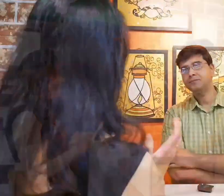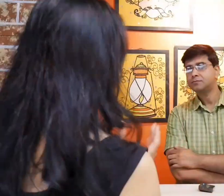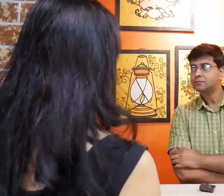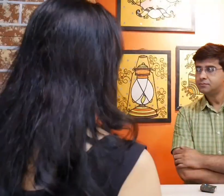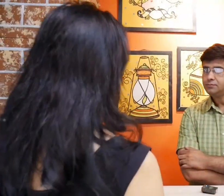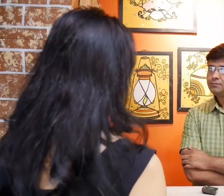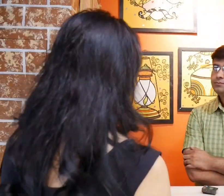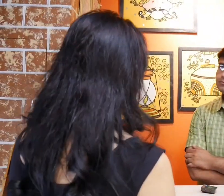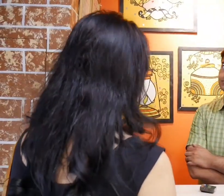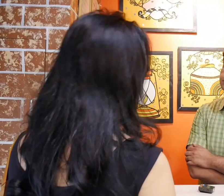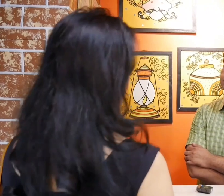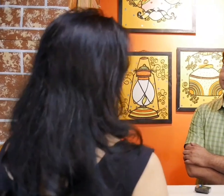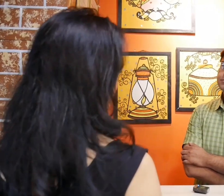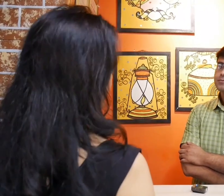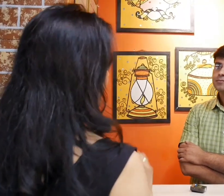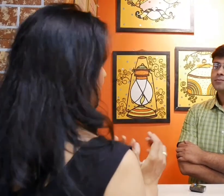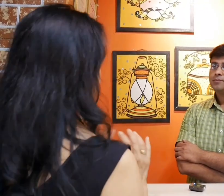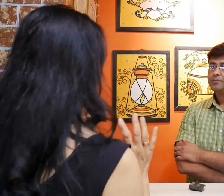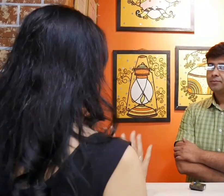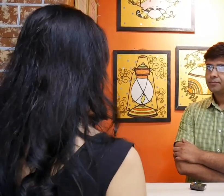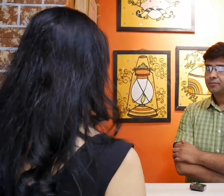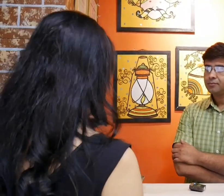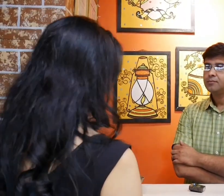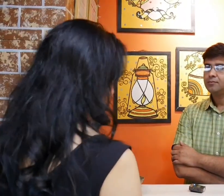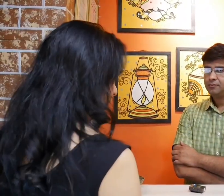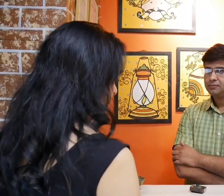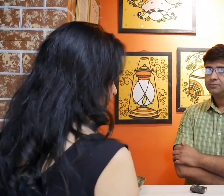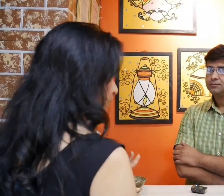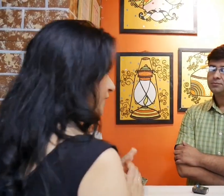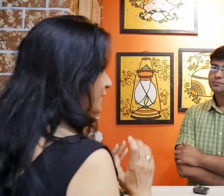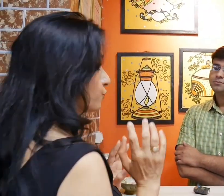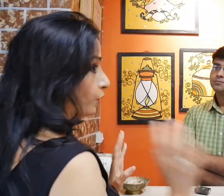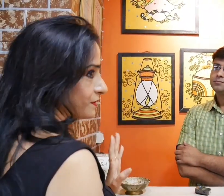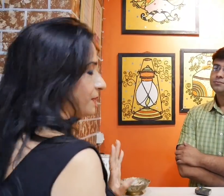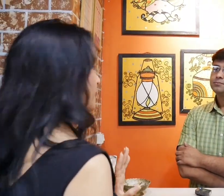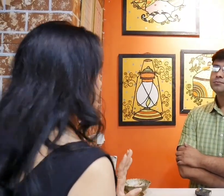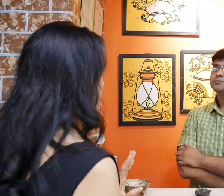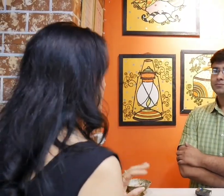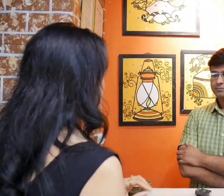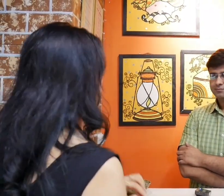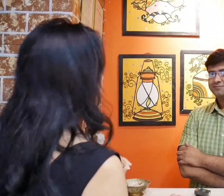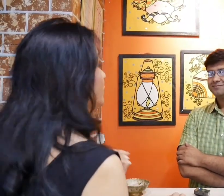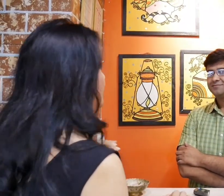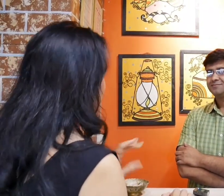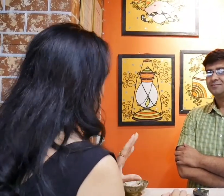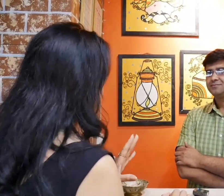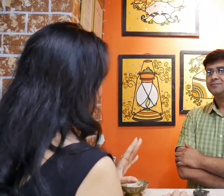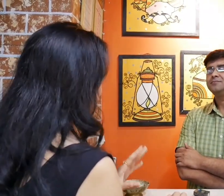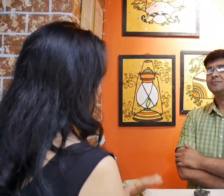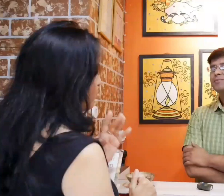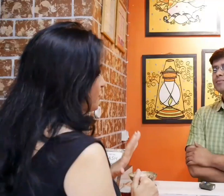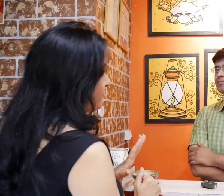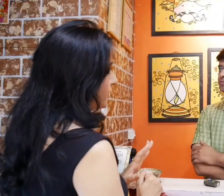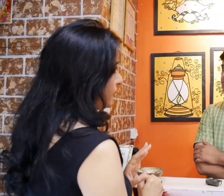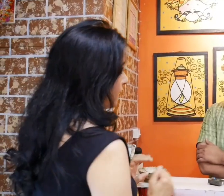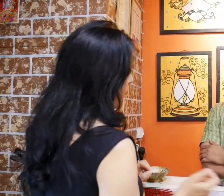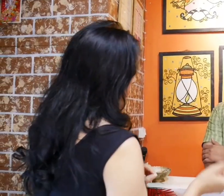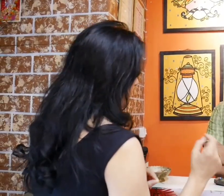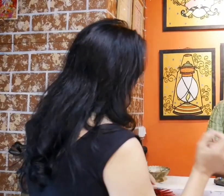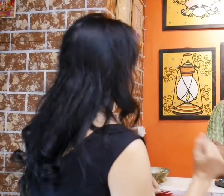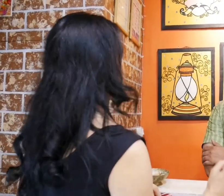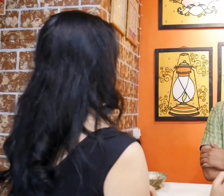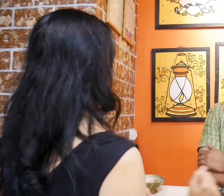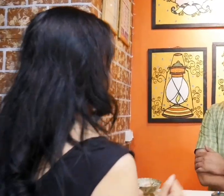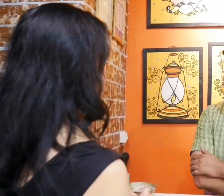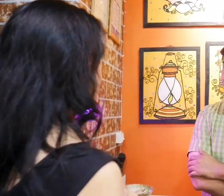first I'll start with saying that this is a very unique concept. Who gave you this idea?